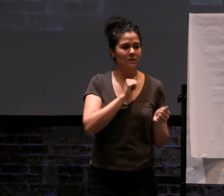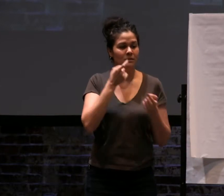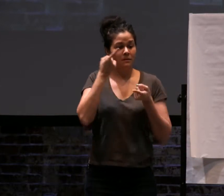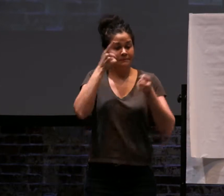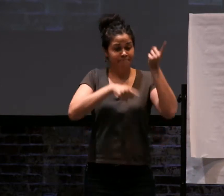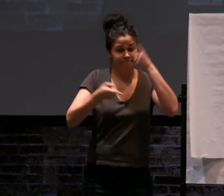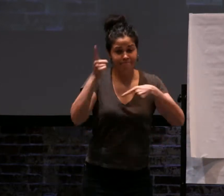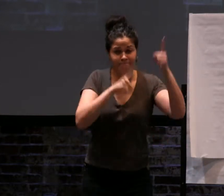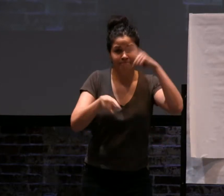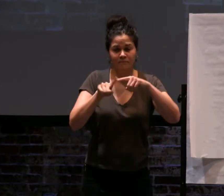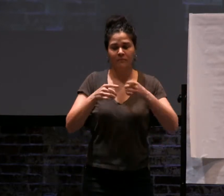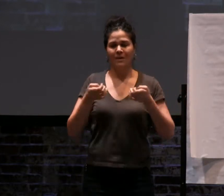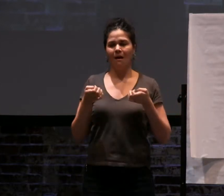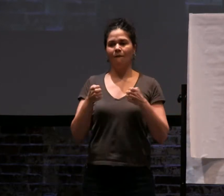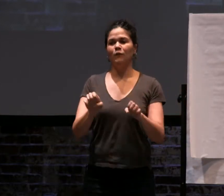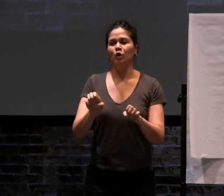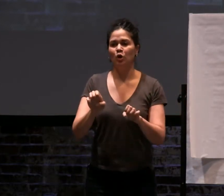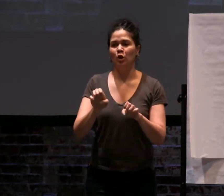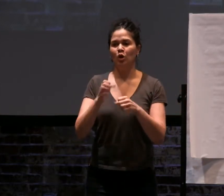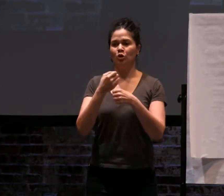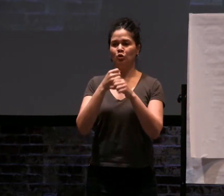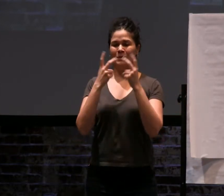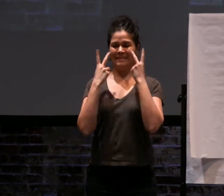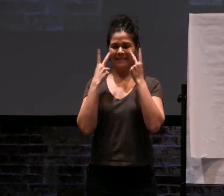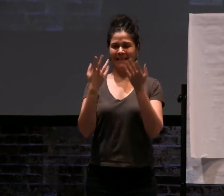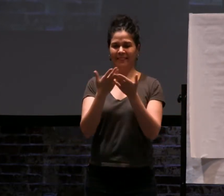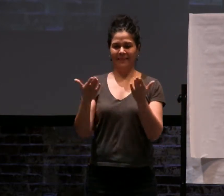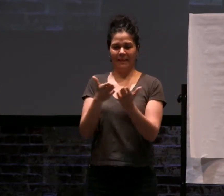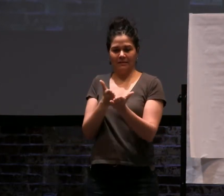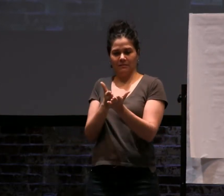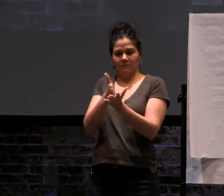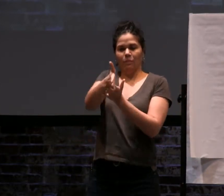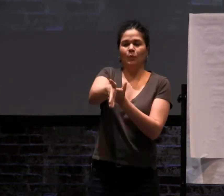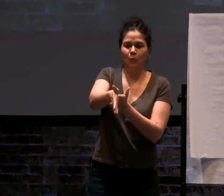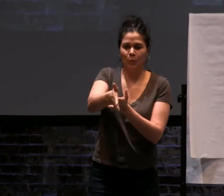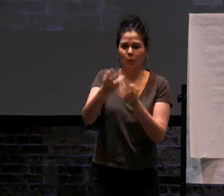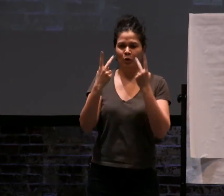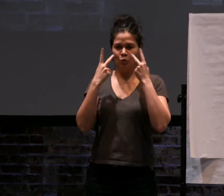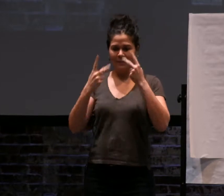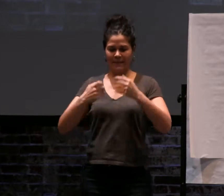It requires patience and compromise and a joint effort to see it through.